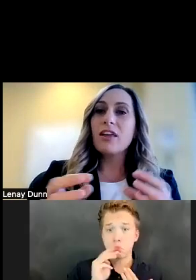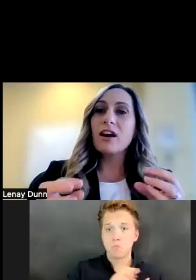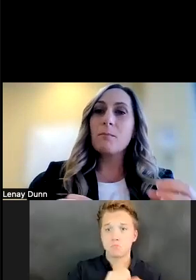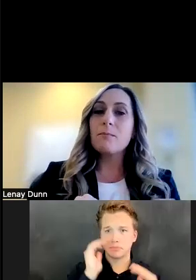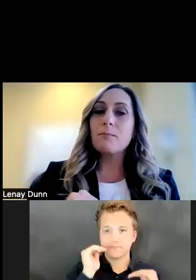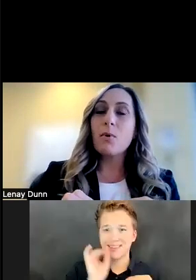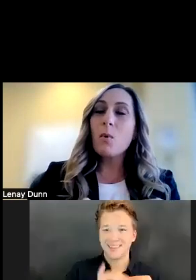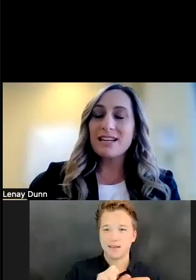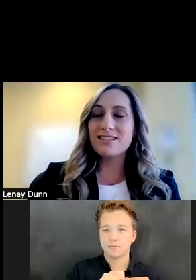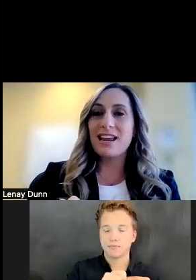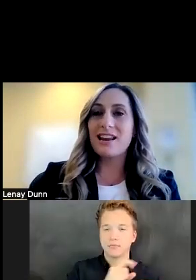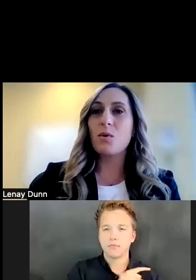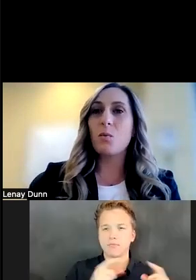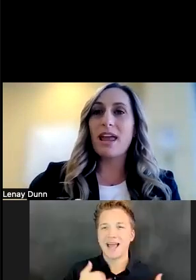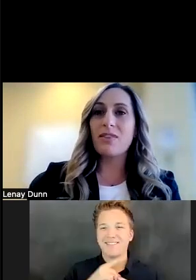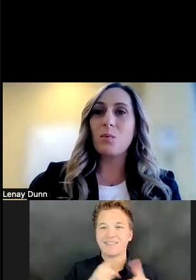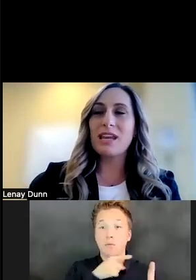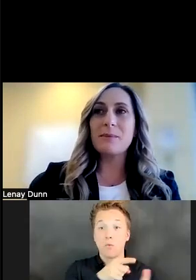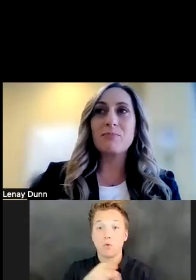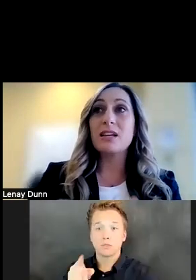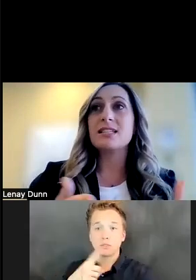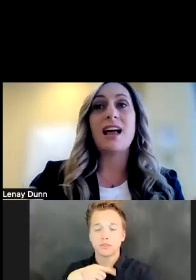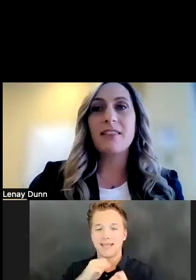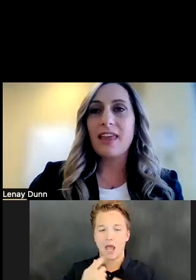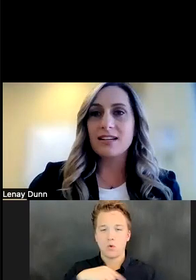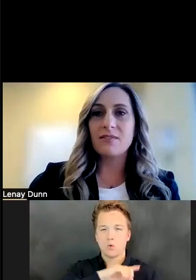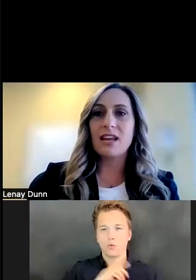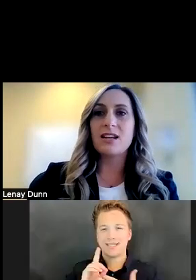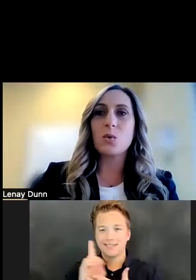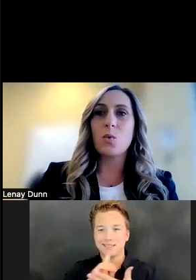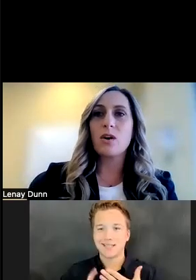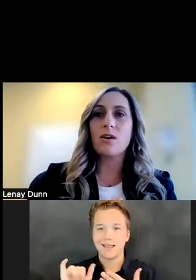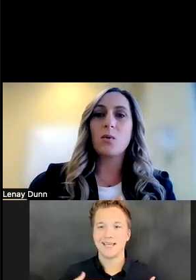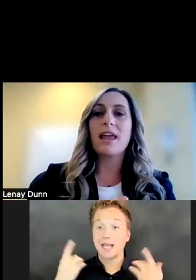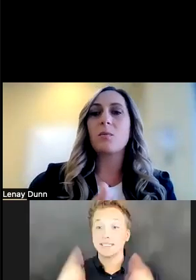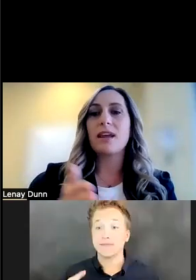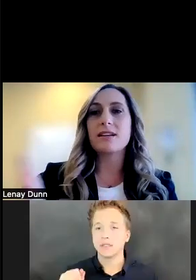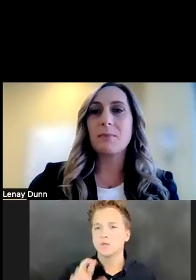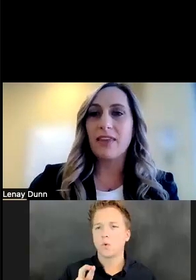Are there points in the way that we design the activities, or the way that we expect